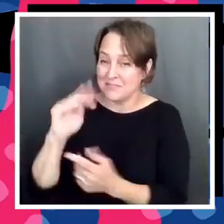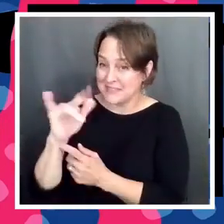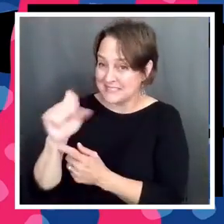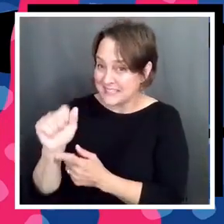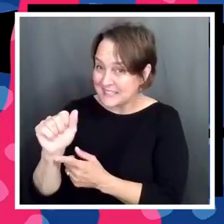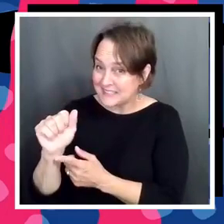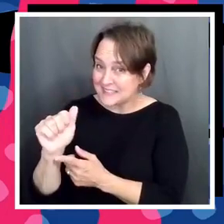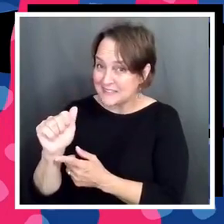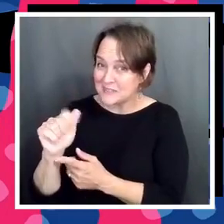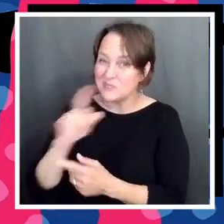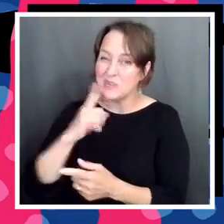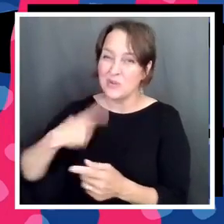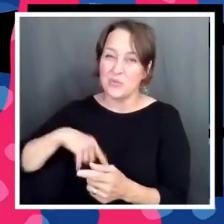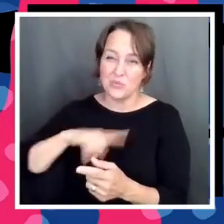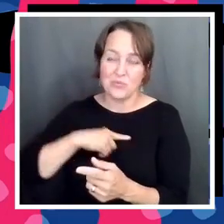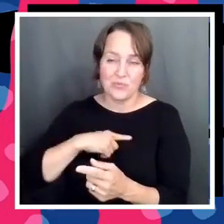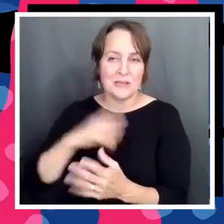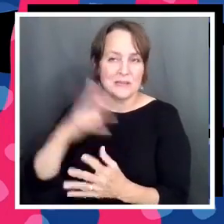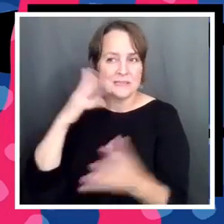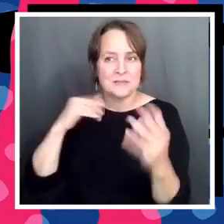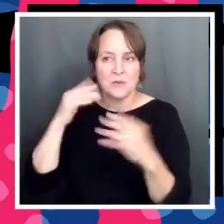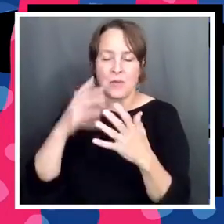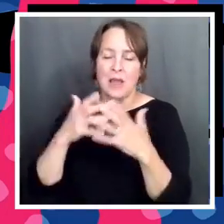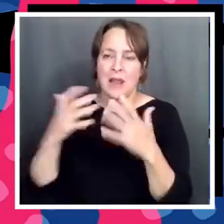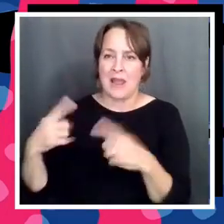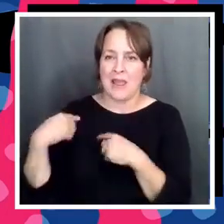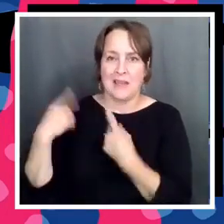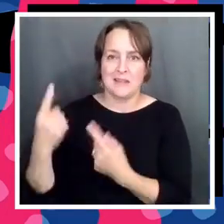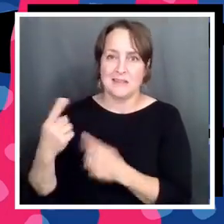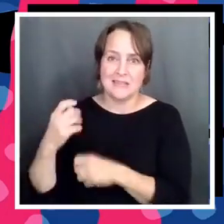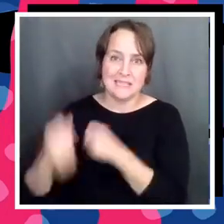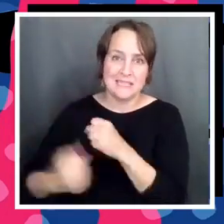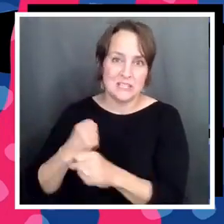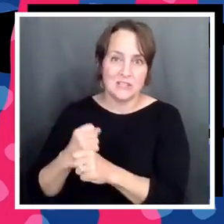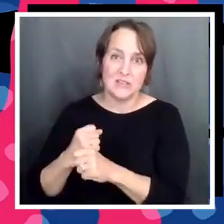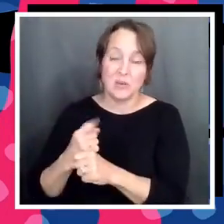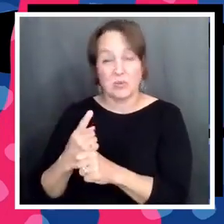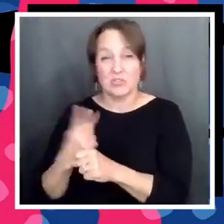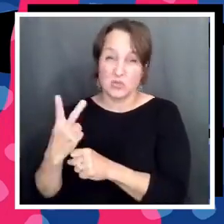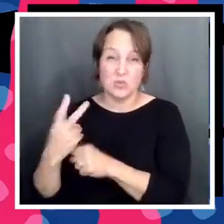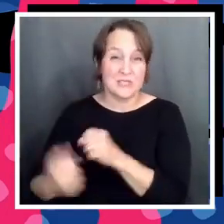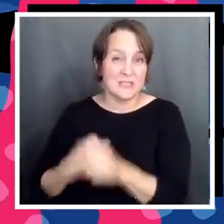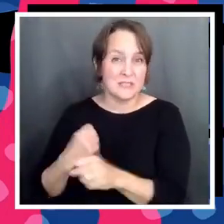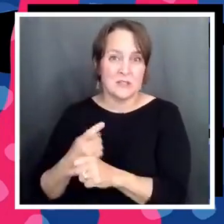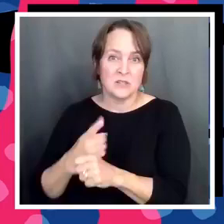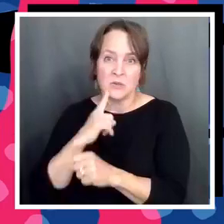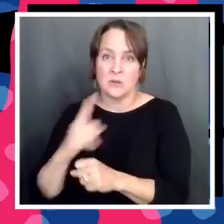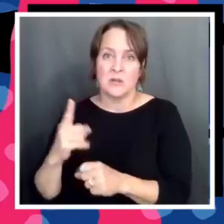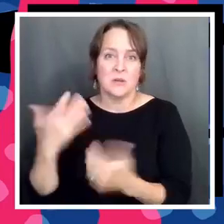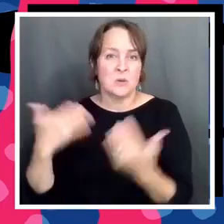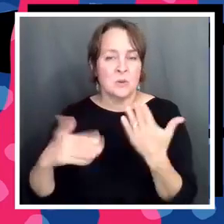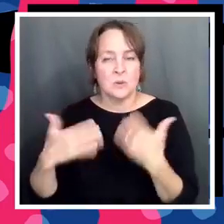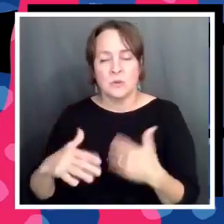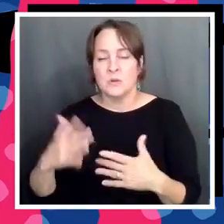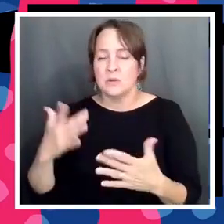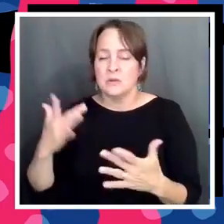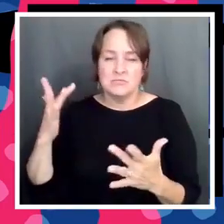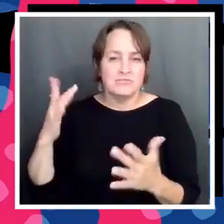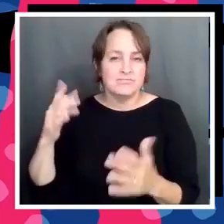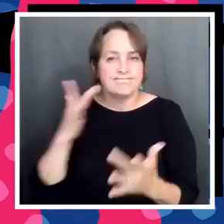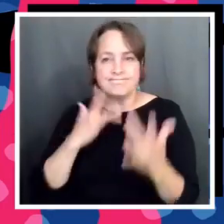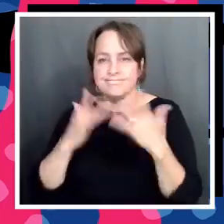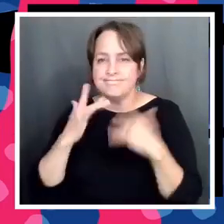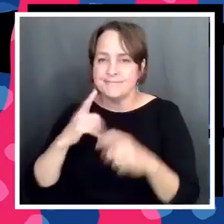GIRLS, HEY THERE!